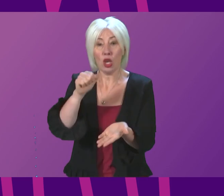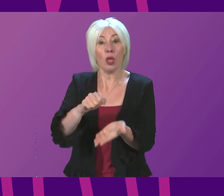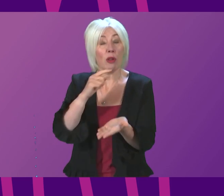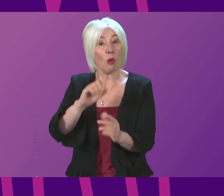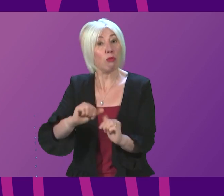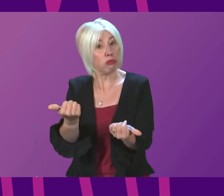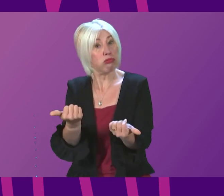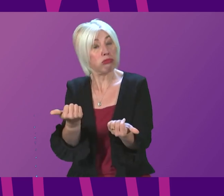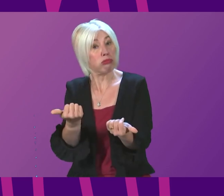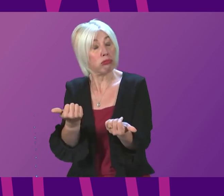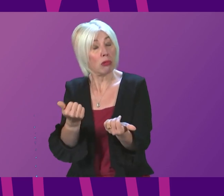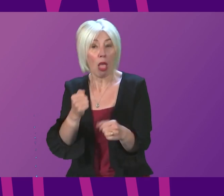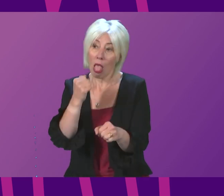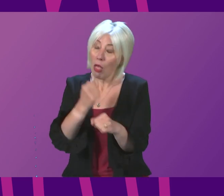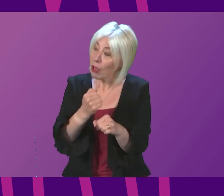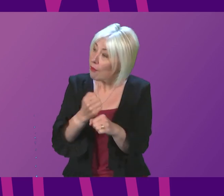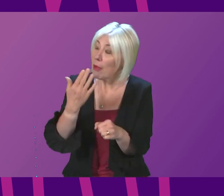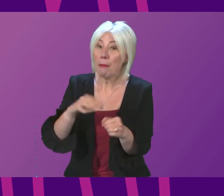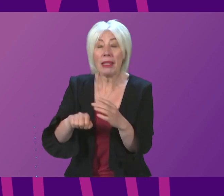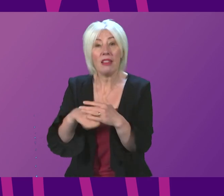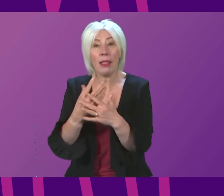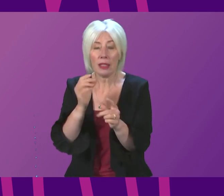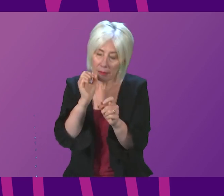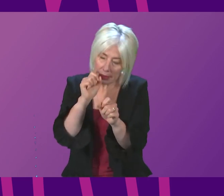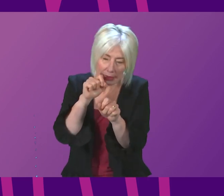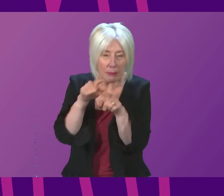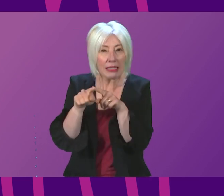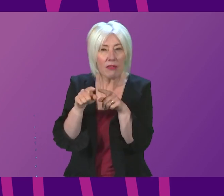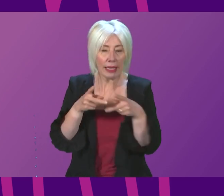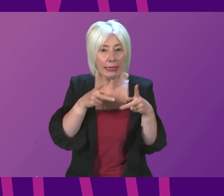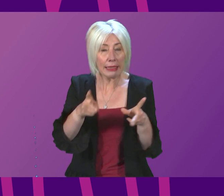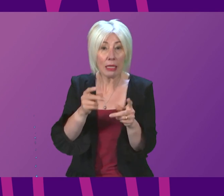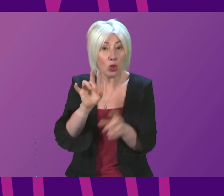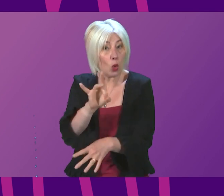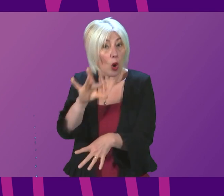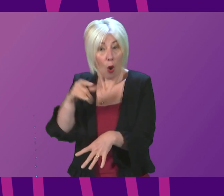that it “developed specific schemes” that were unique in the UK—they did not exist